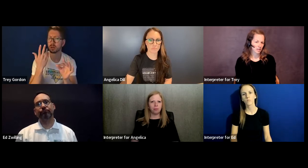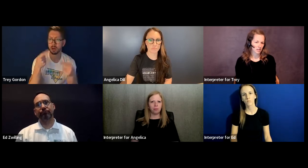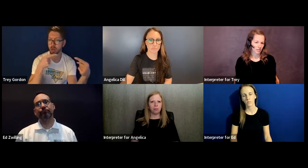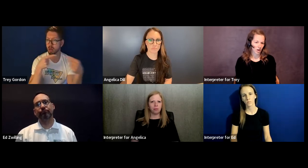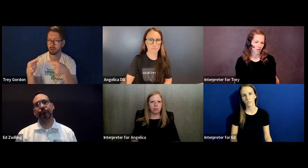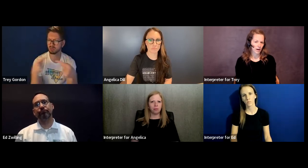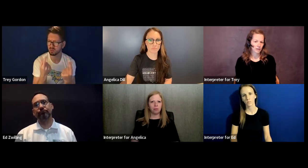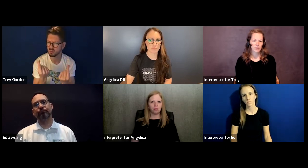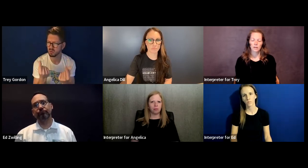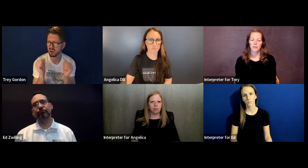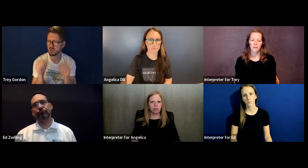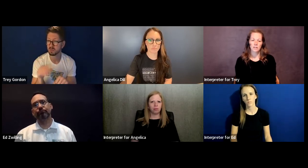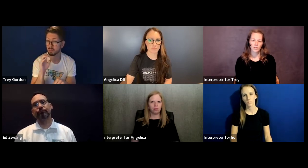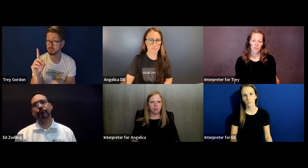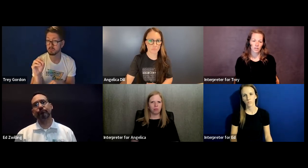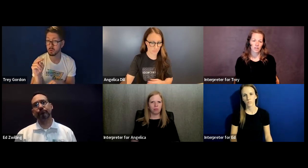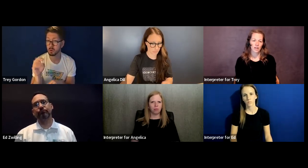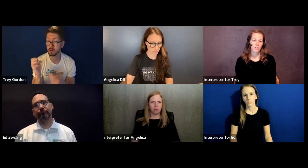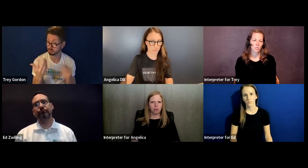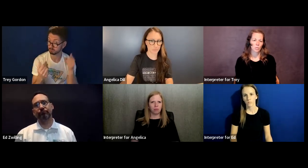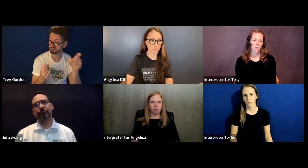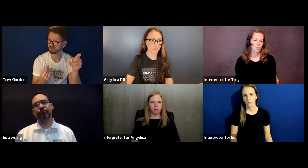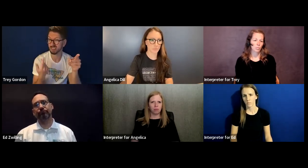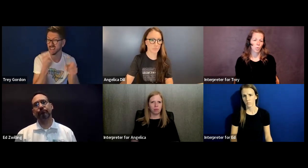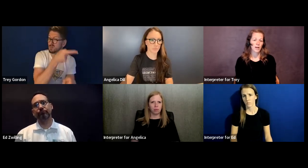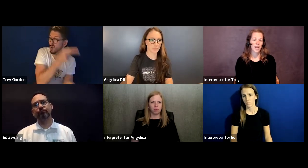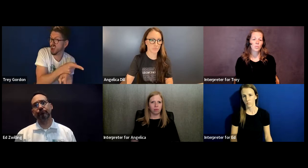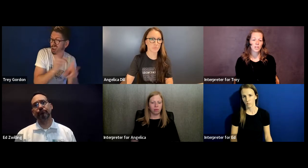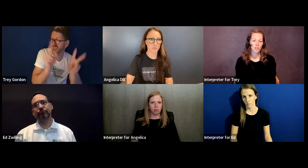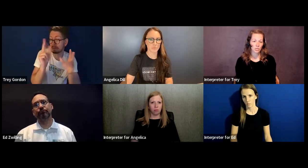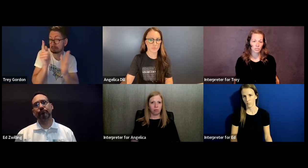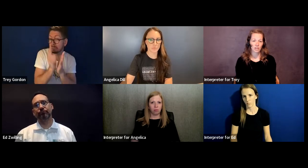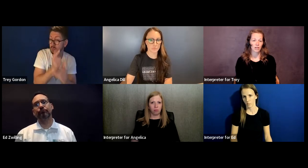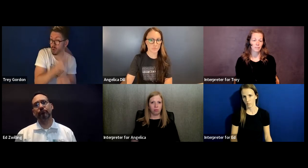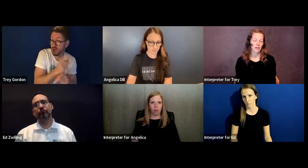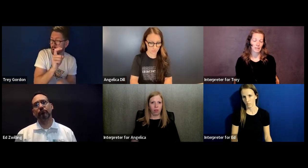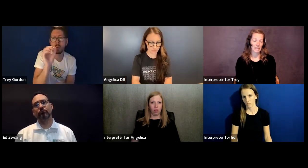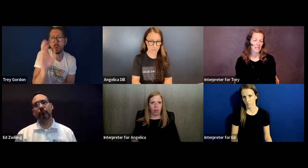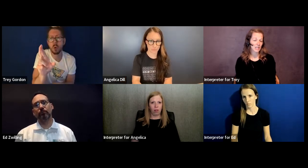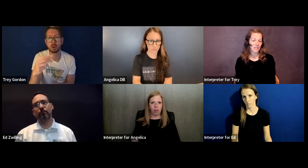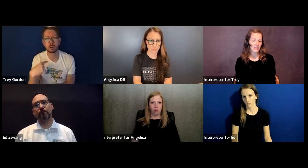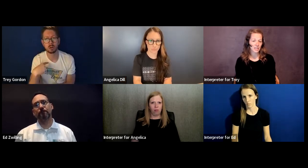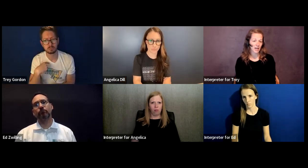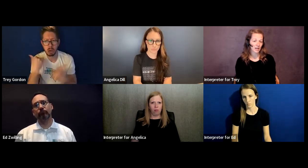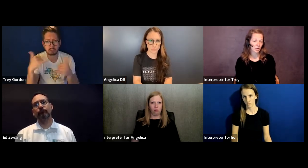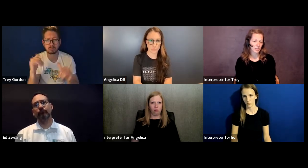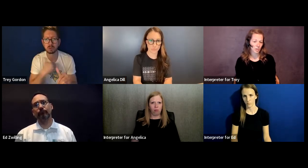that the vri is sufficient i guess what can we do um i mean legally is that a reasonable